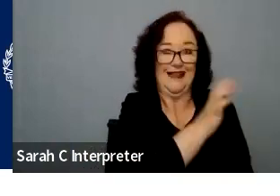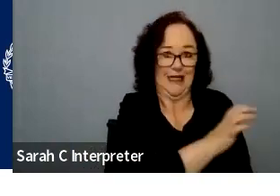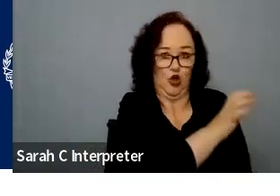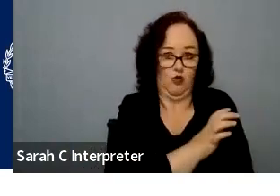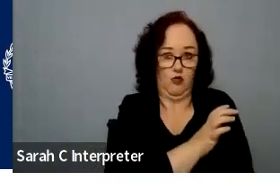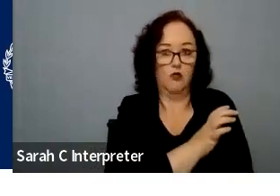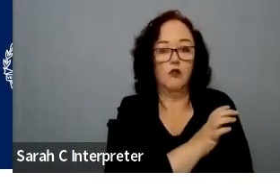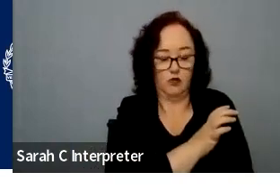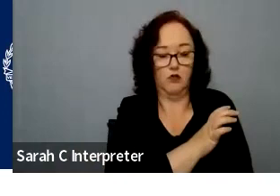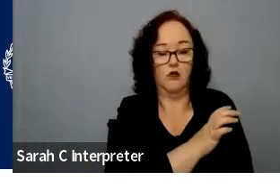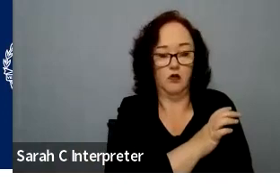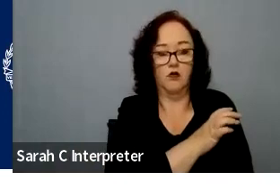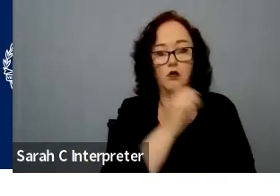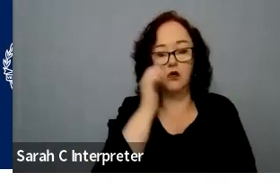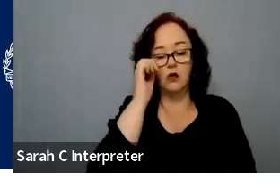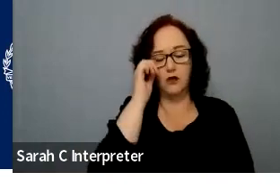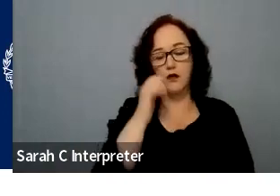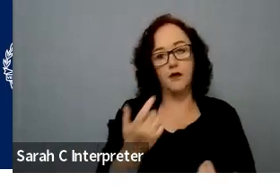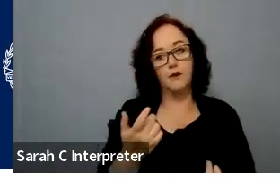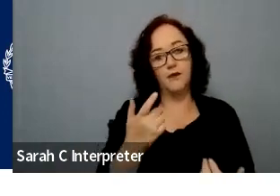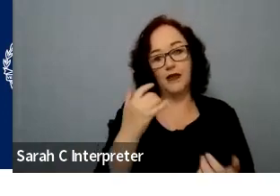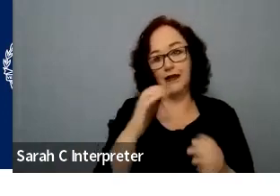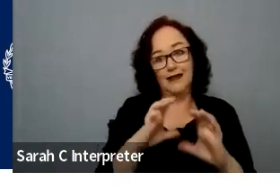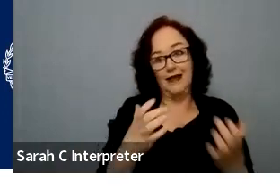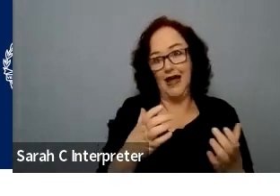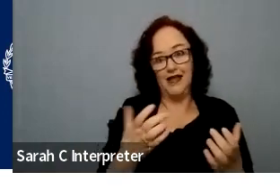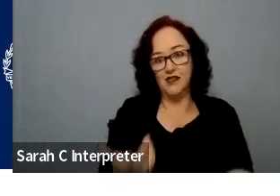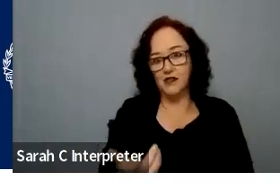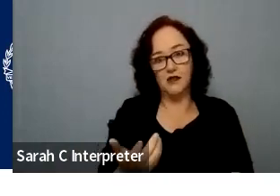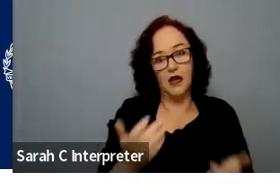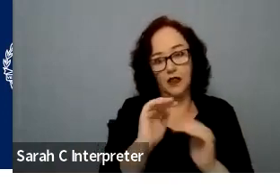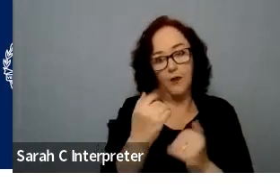in the classroom they would only give us an hour, can't do all this in an hour so we had to do it as